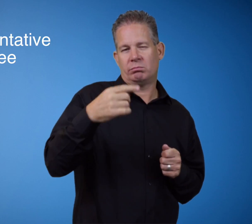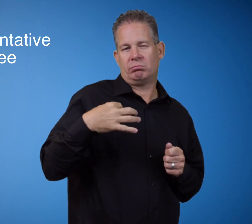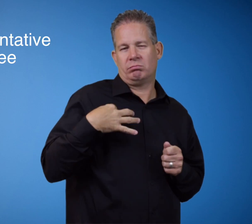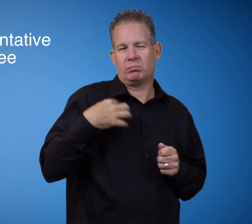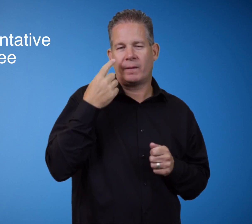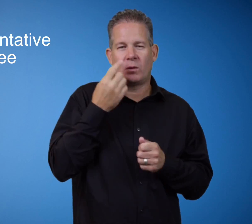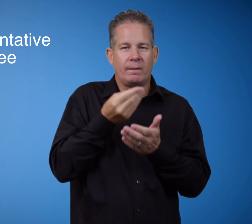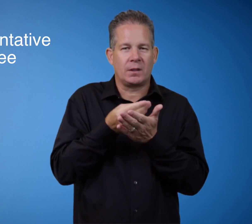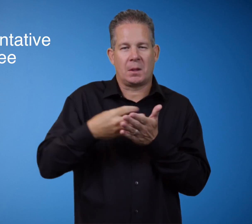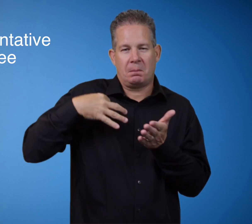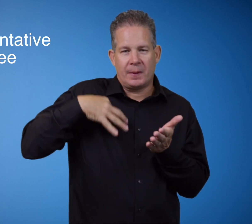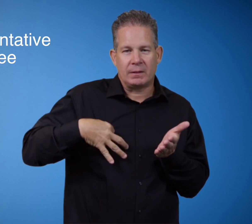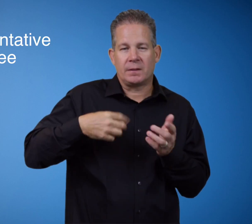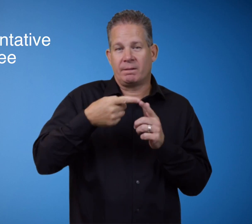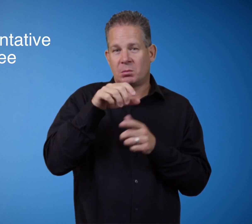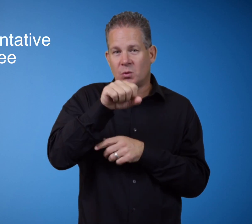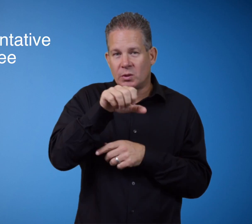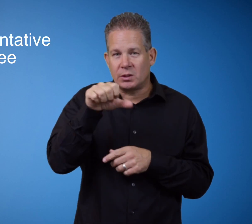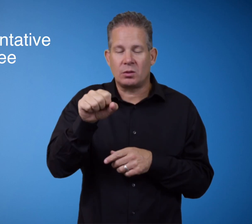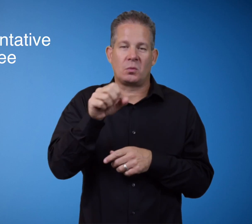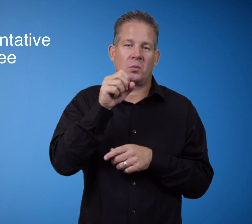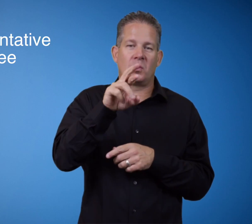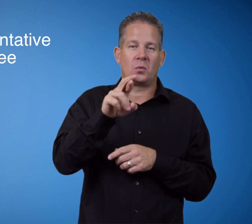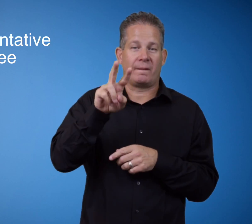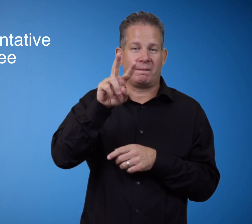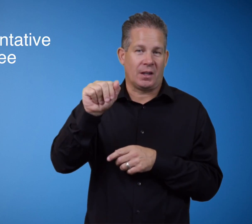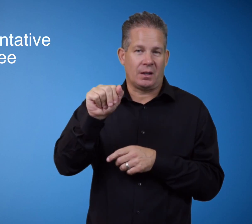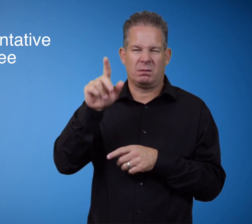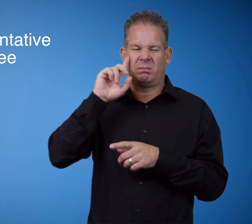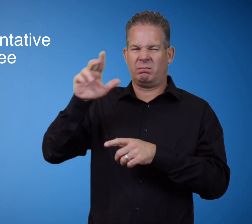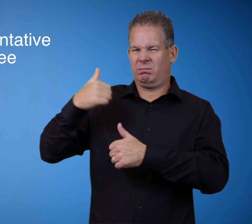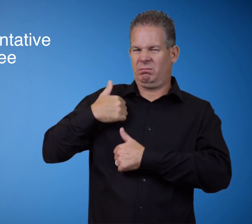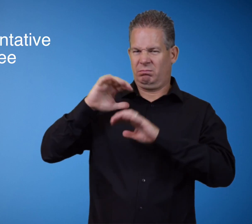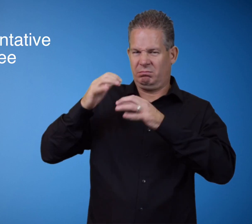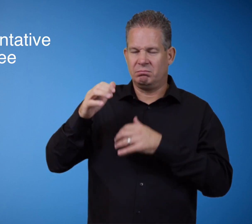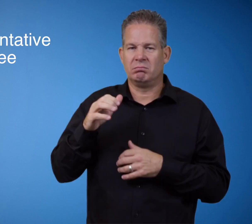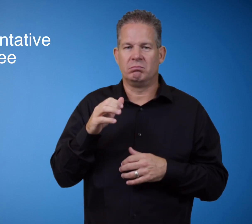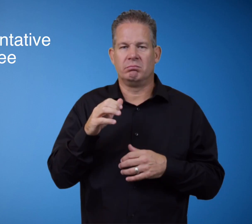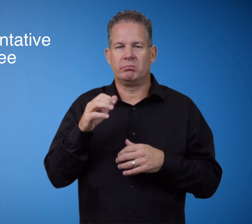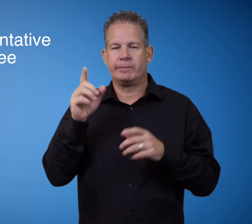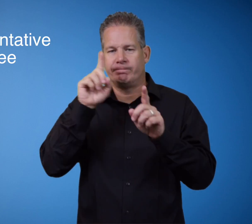that you qualify for special funding benefits such as social security or the VA.